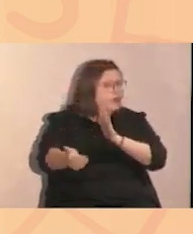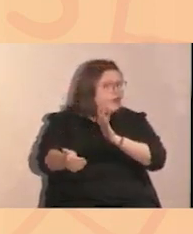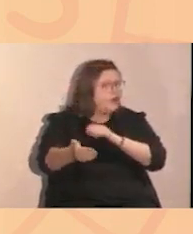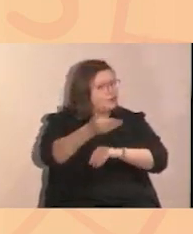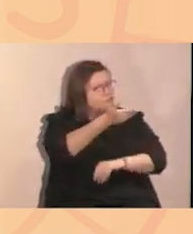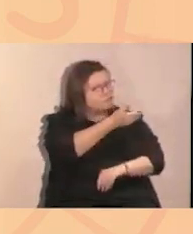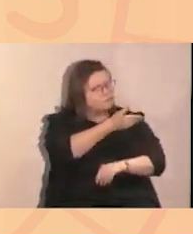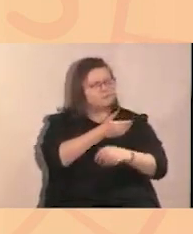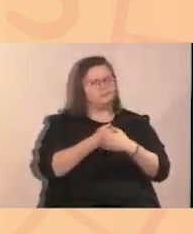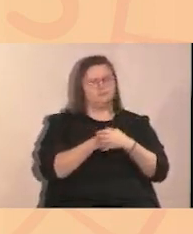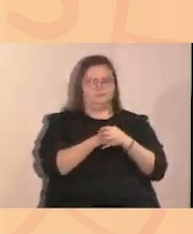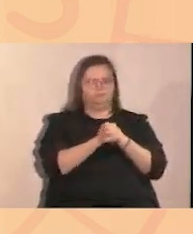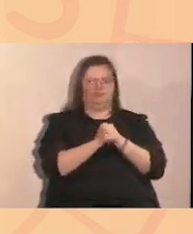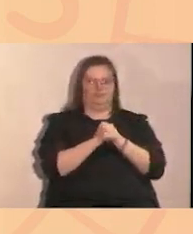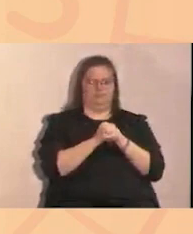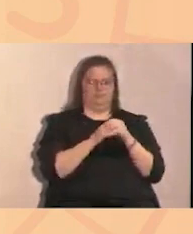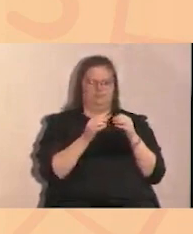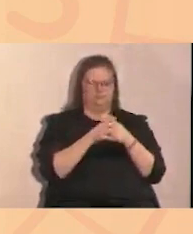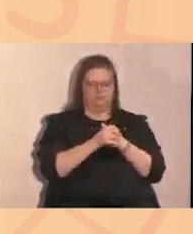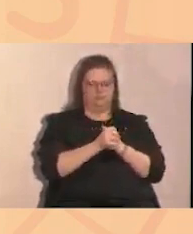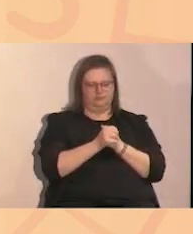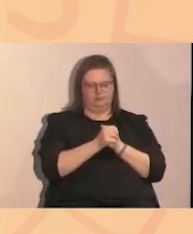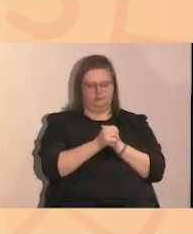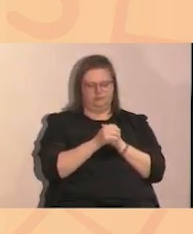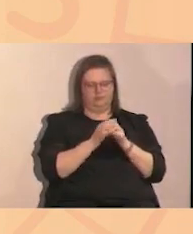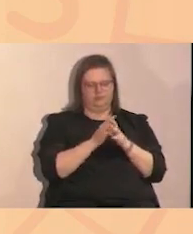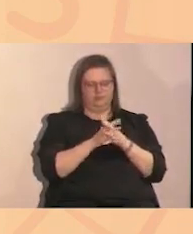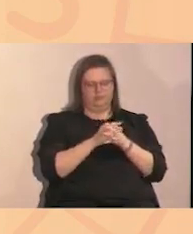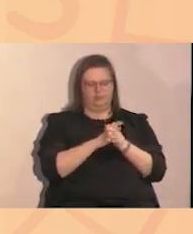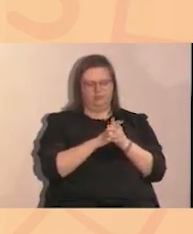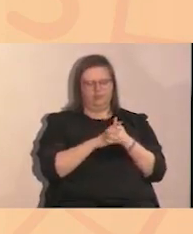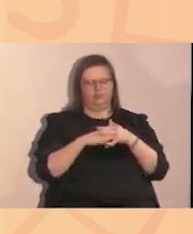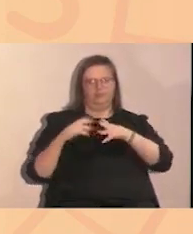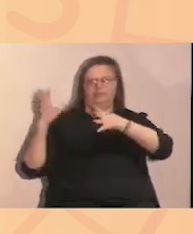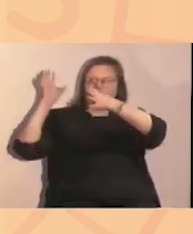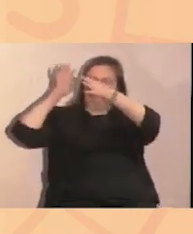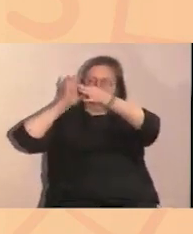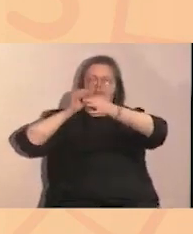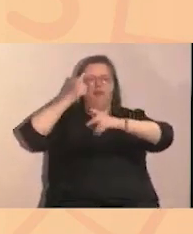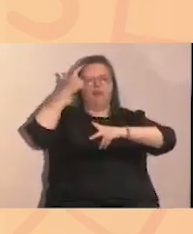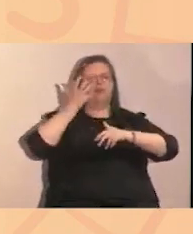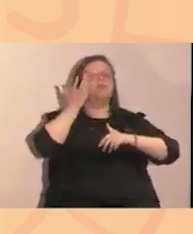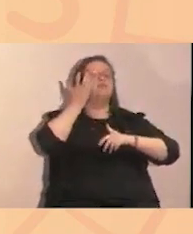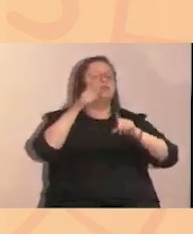And, you know, I think entwined with ideas of the future are also these notions of hope.